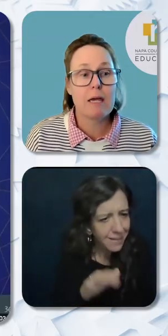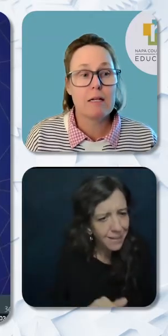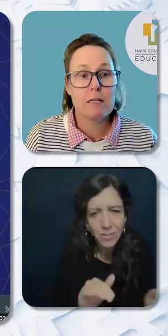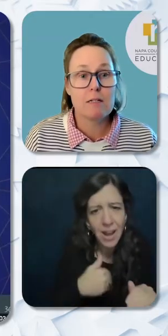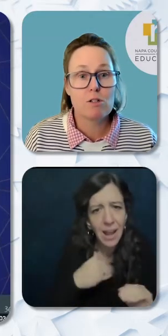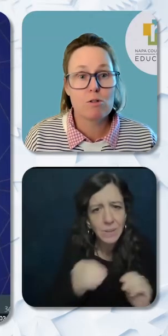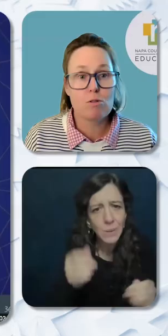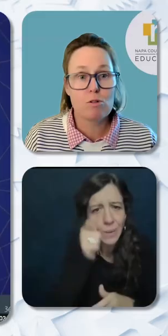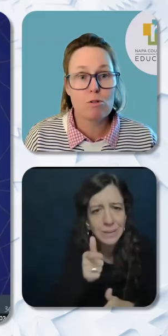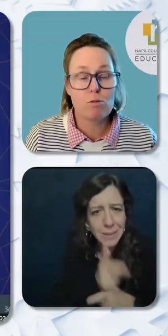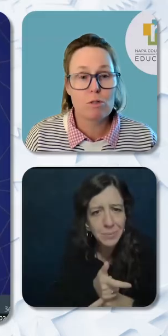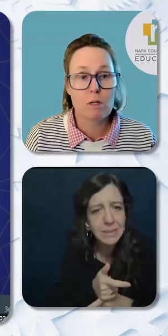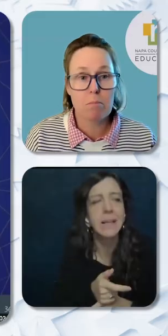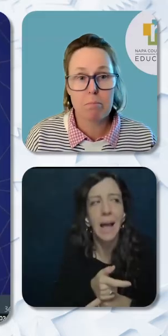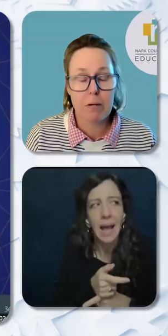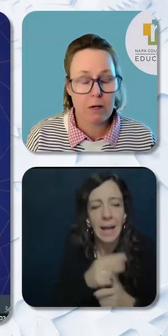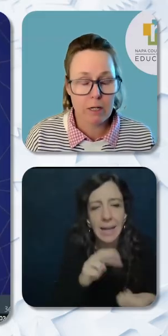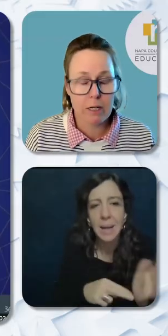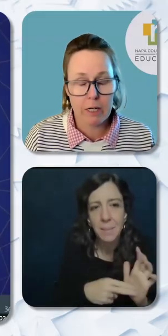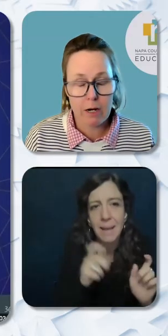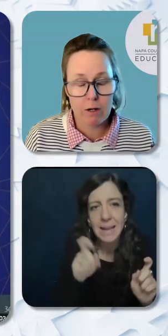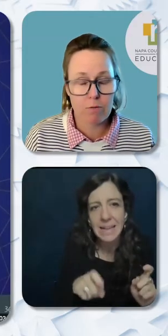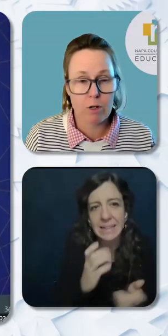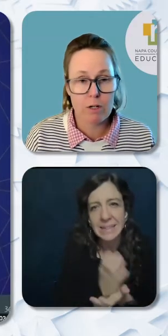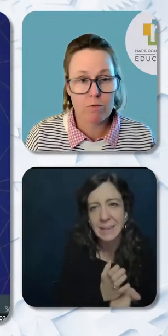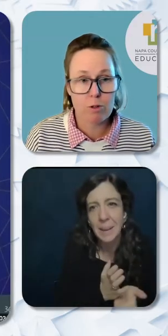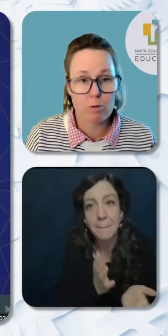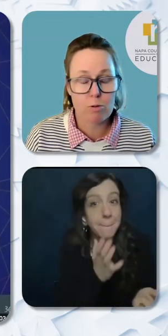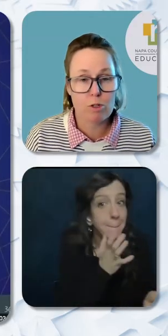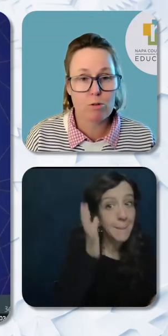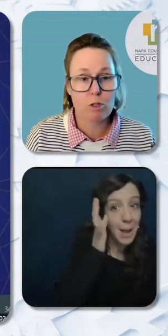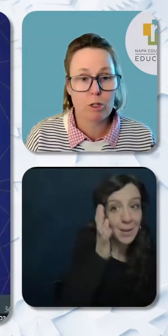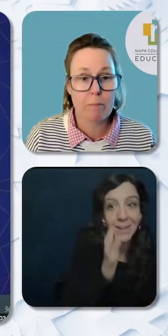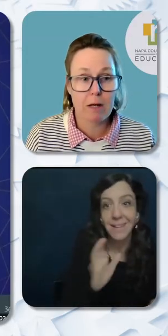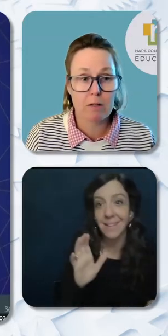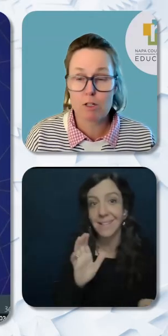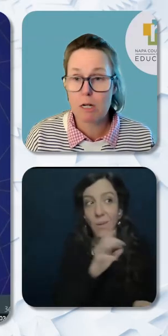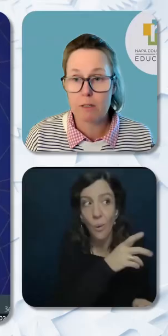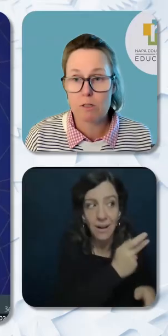you may need to do some parent and caregiver interview to learn about the